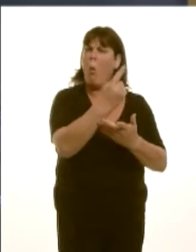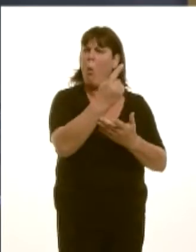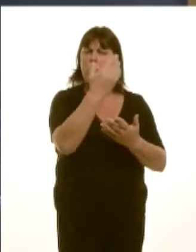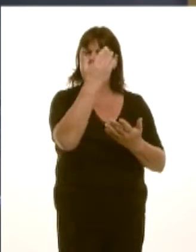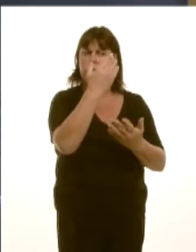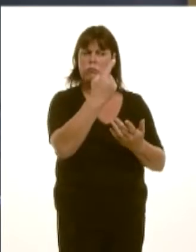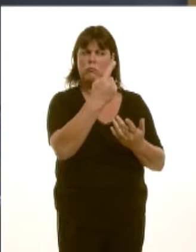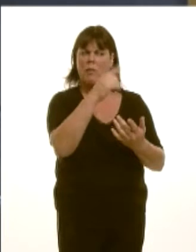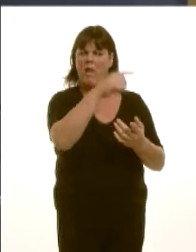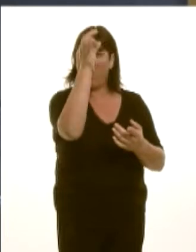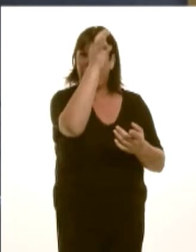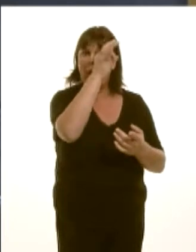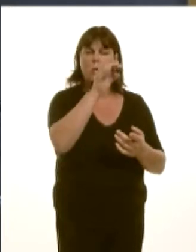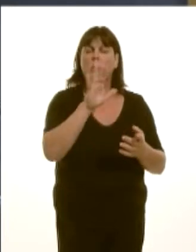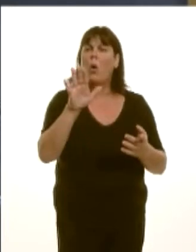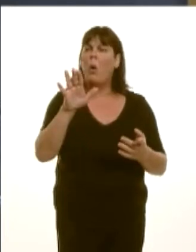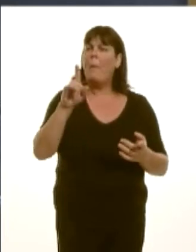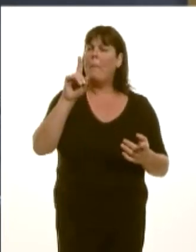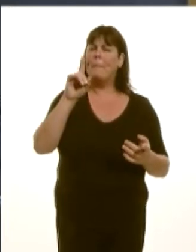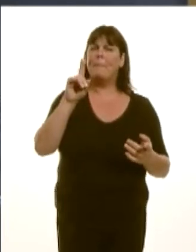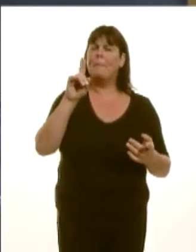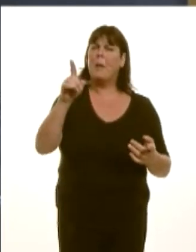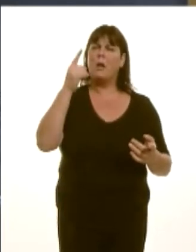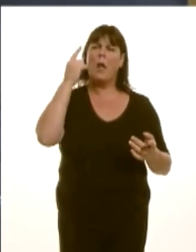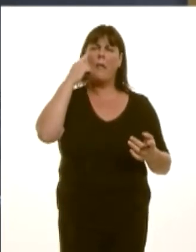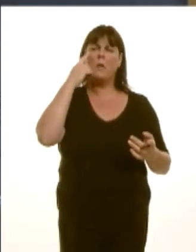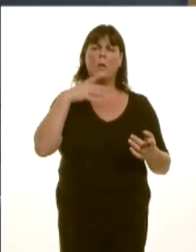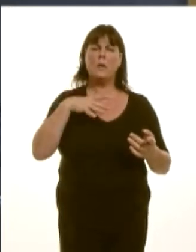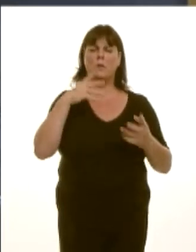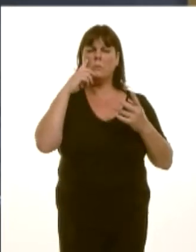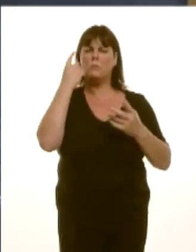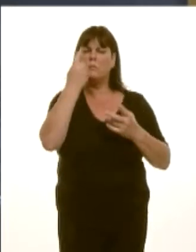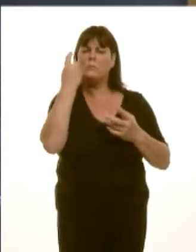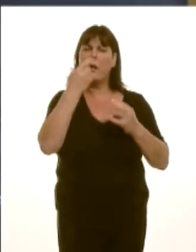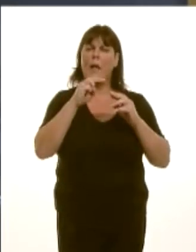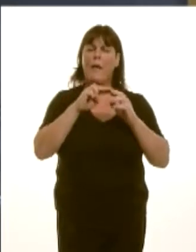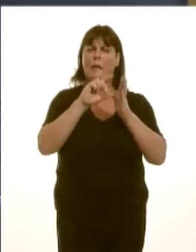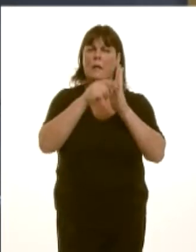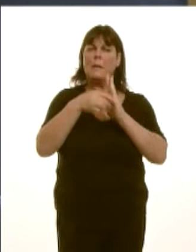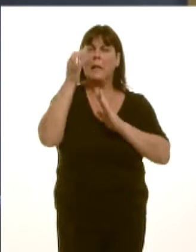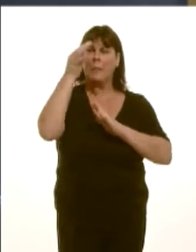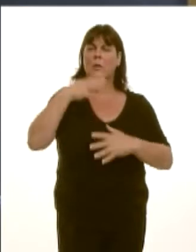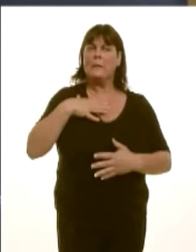What do I believe is that you need to rethink your stance. Please stand up for disabled people in Wales and act now. Carwyn Jones: I am not saying that they are wrong, and I am not saying that they do not